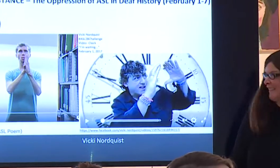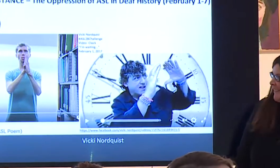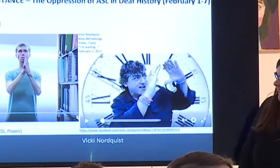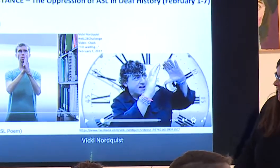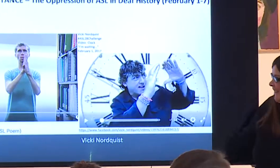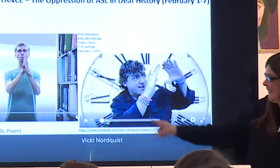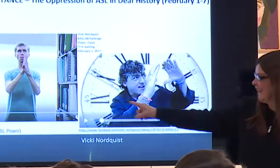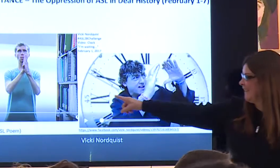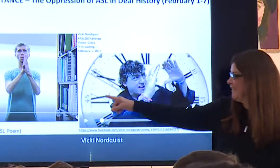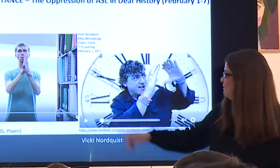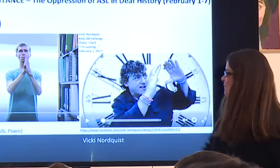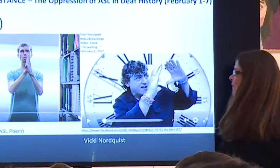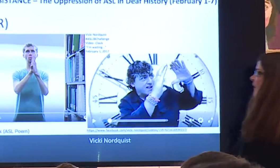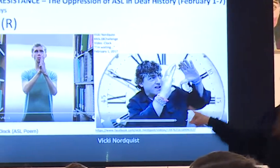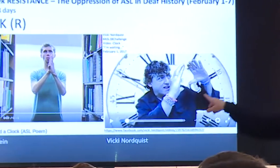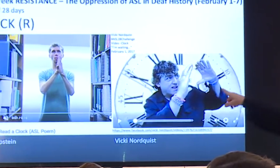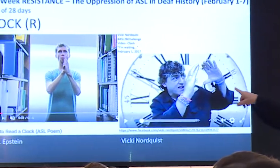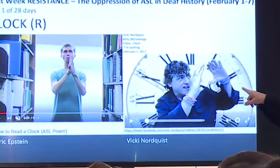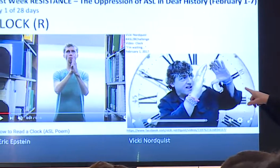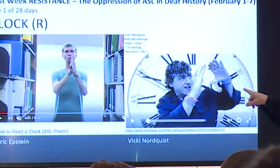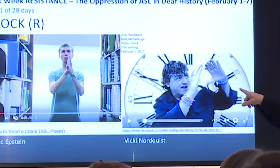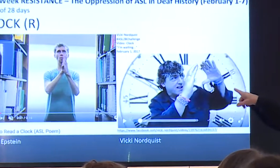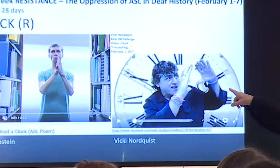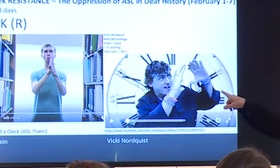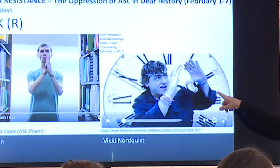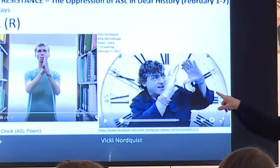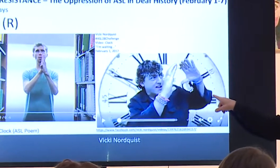Eric's saying, "Oh, uh, hi. Whoops."